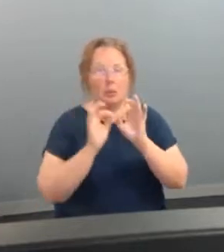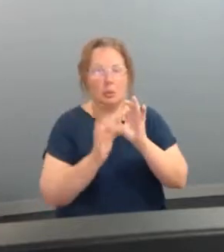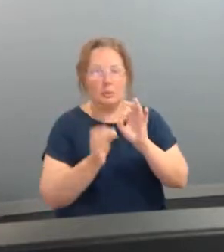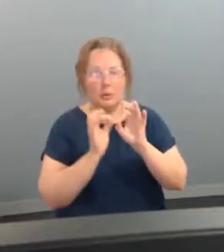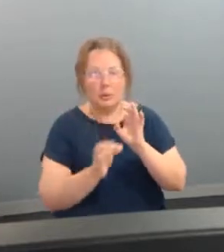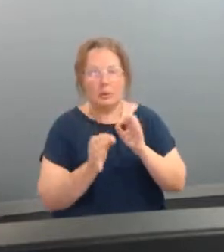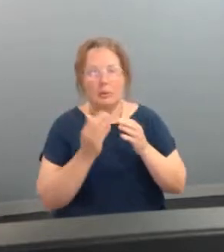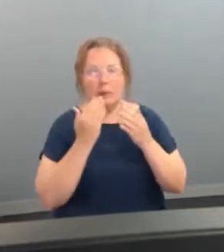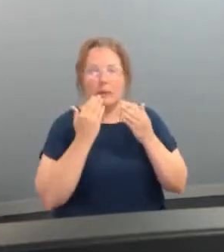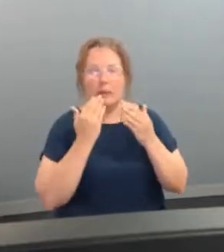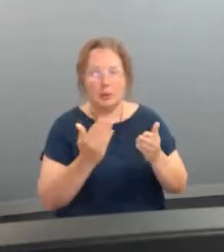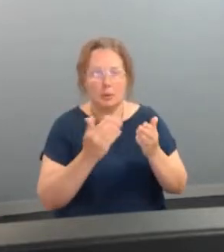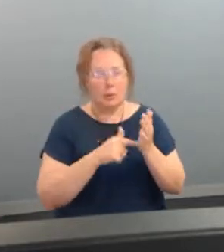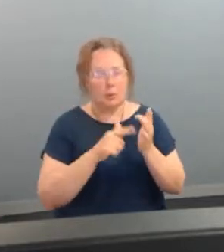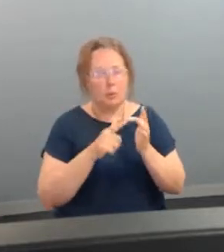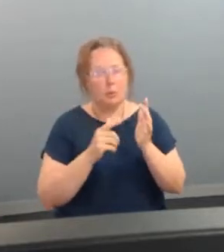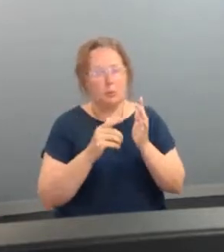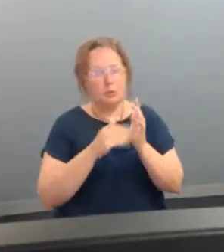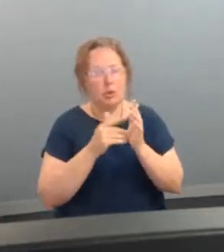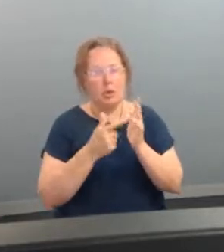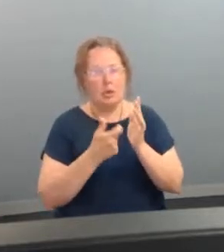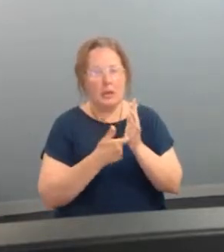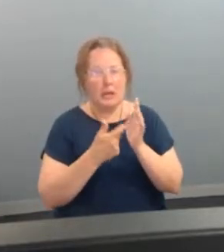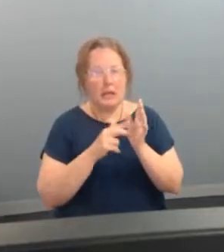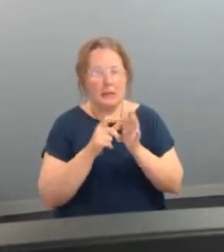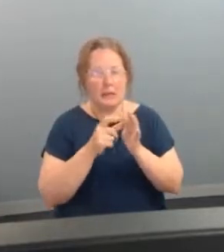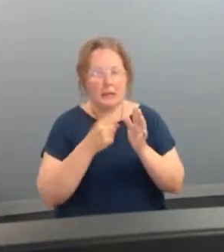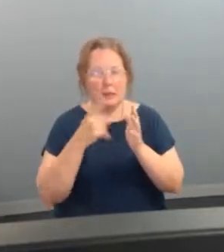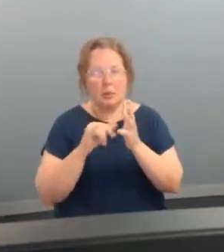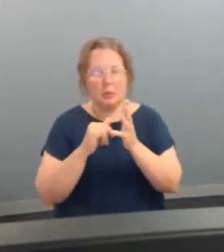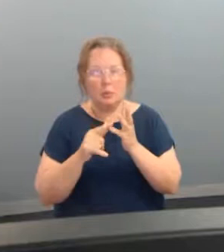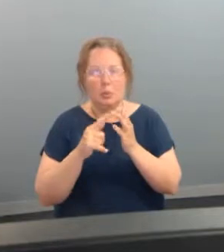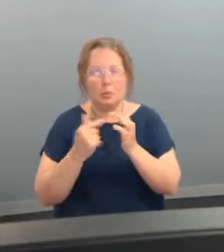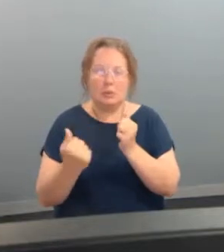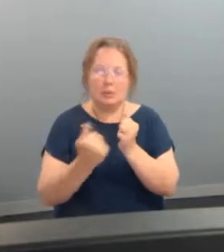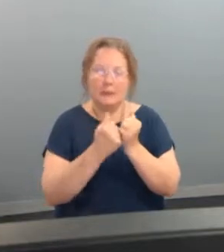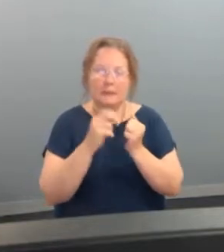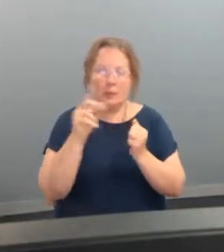something to our caption er, and thank you to our Auslan